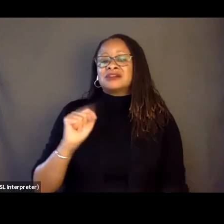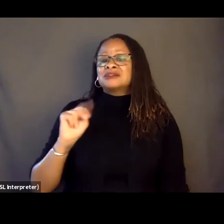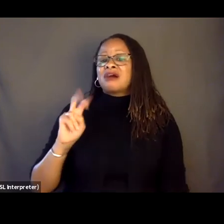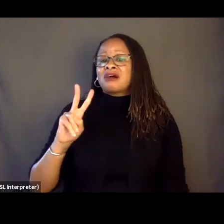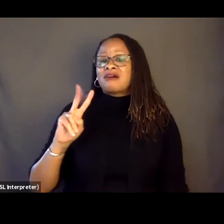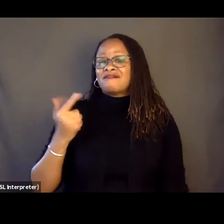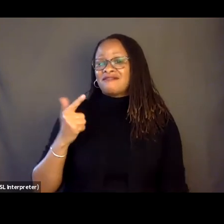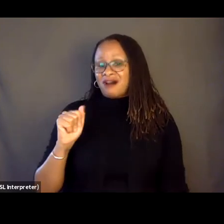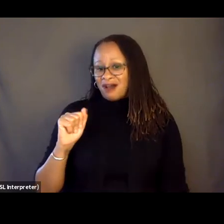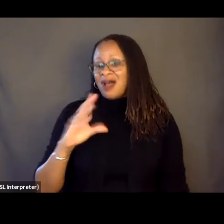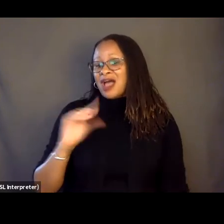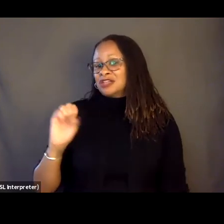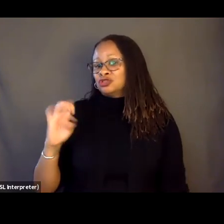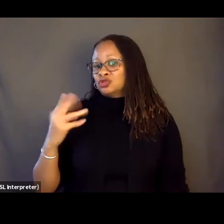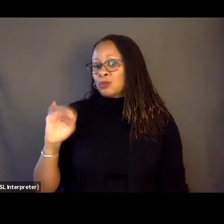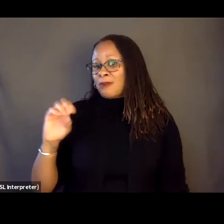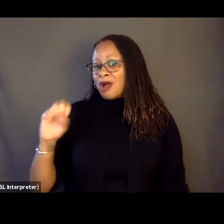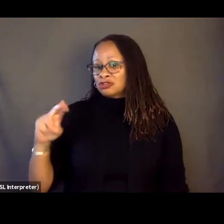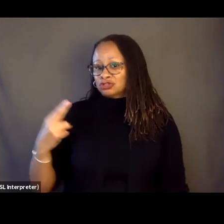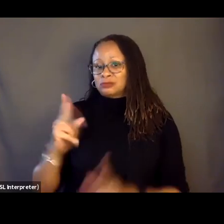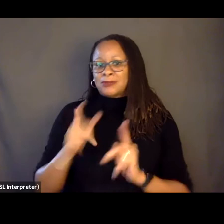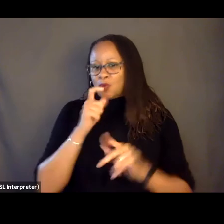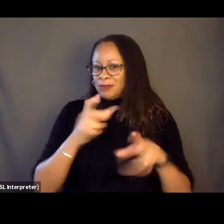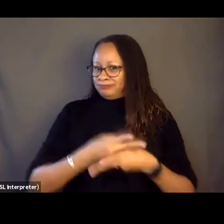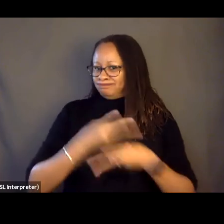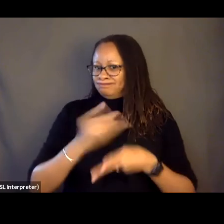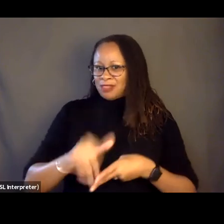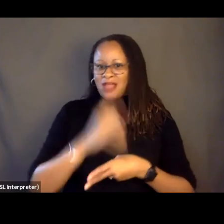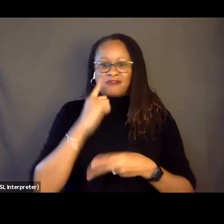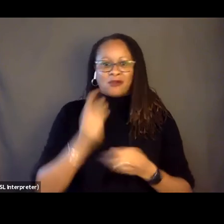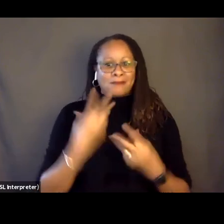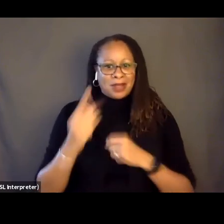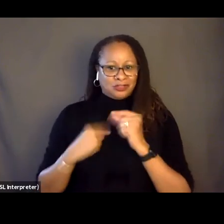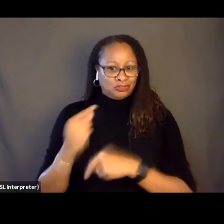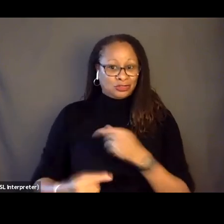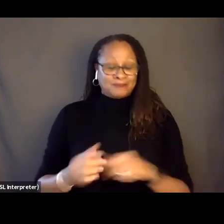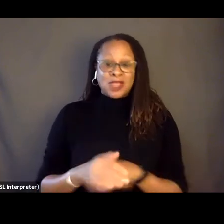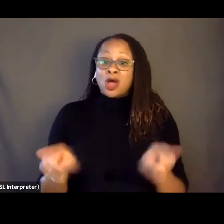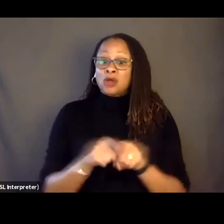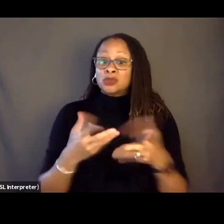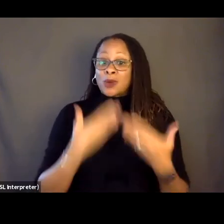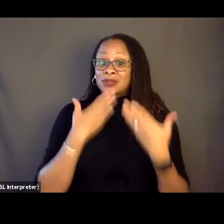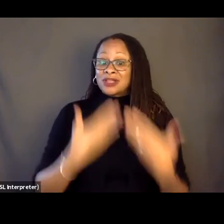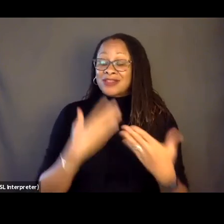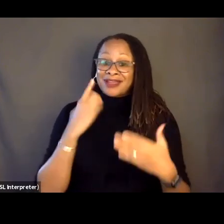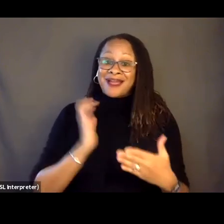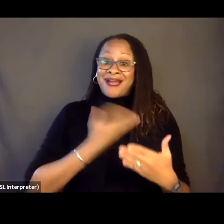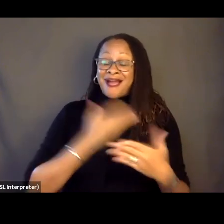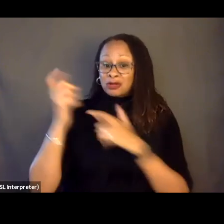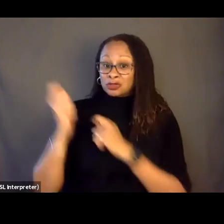who have been stewards of this land for generations. I'd also like to thank our sponsor IndieWire,